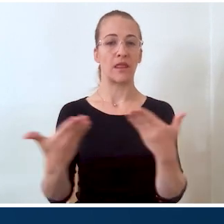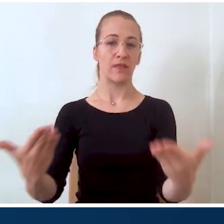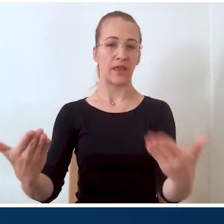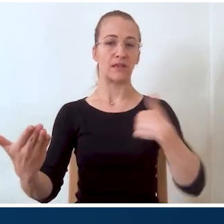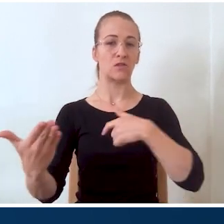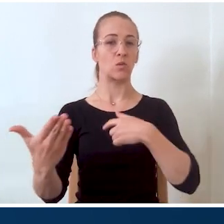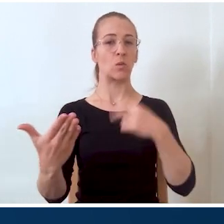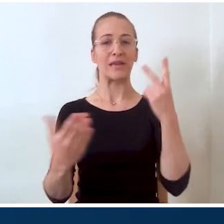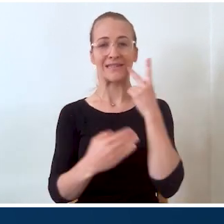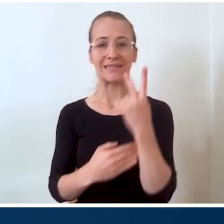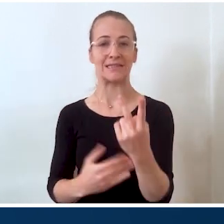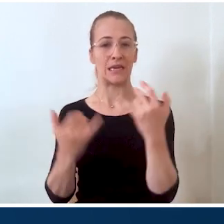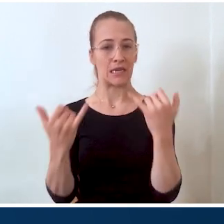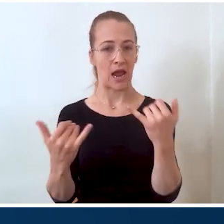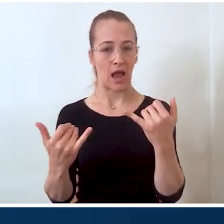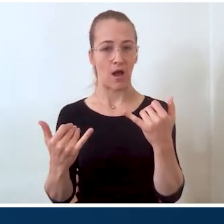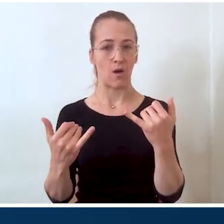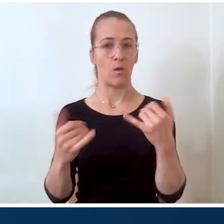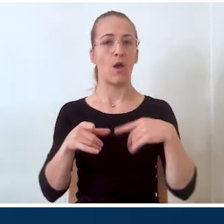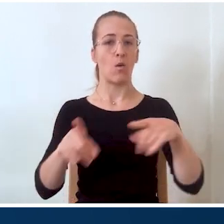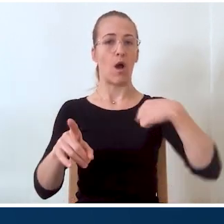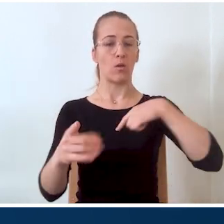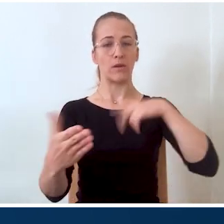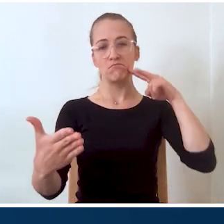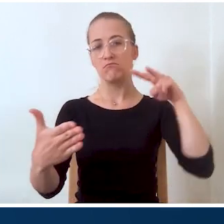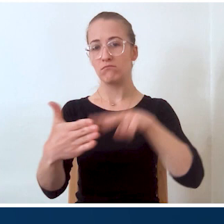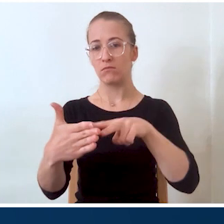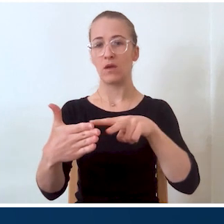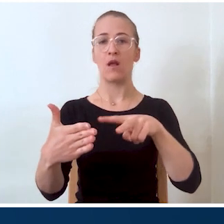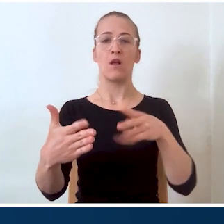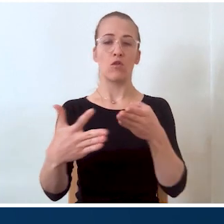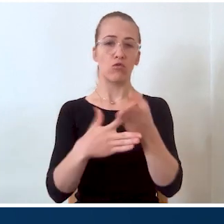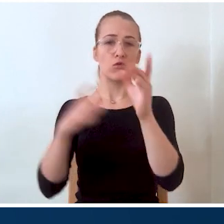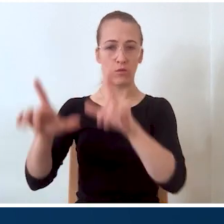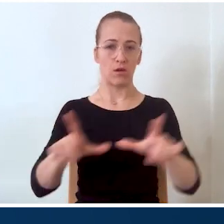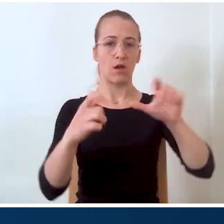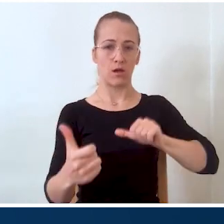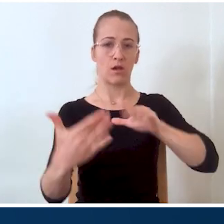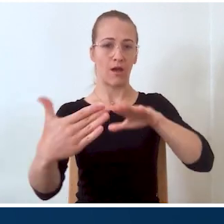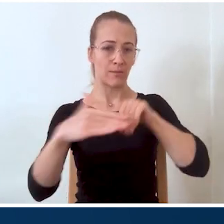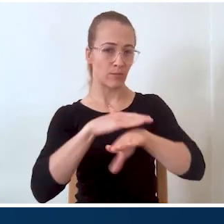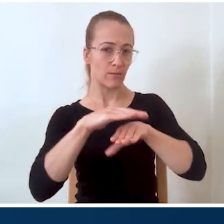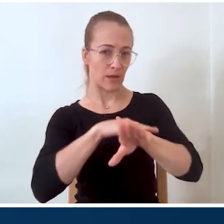that we see now when we are looking at things through the lens of accessibility.